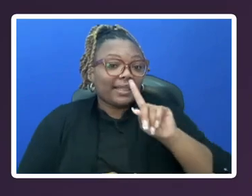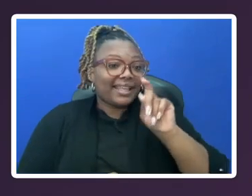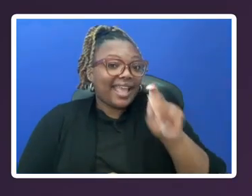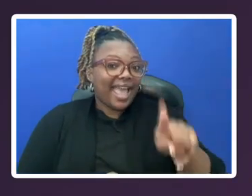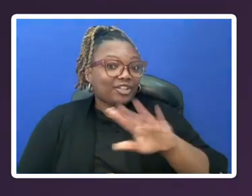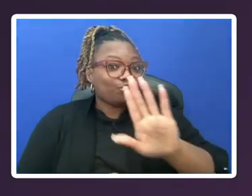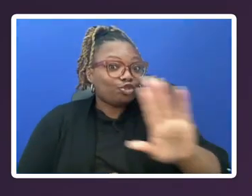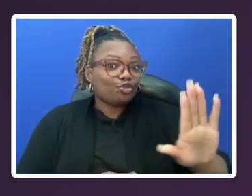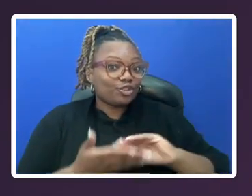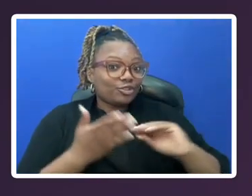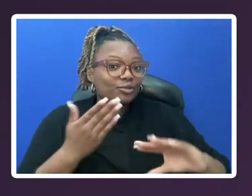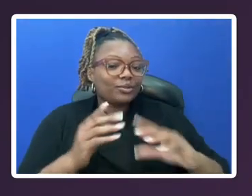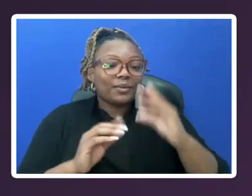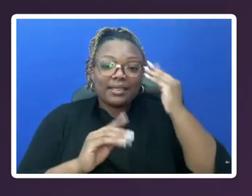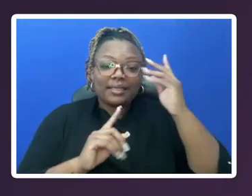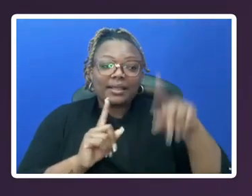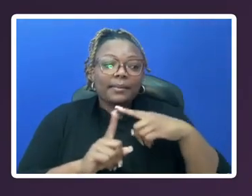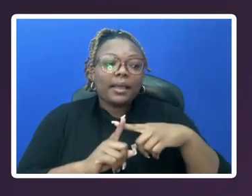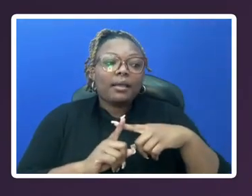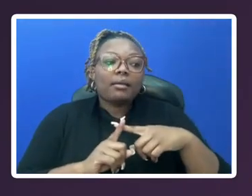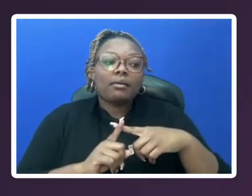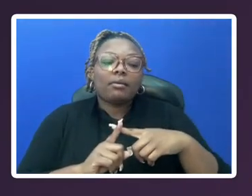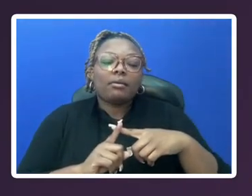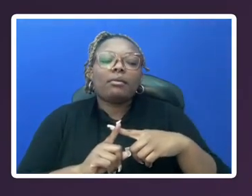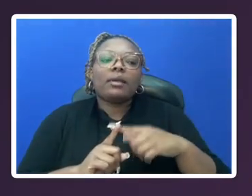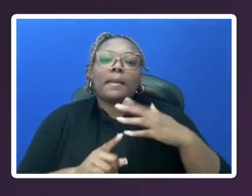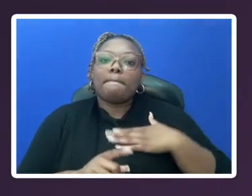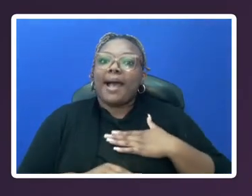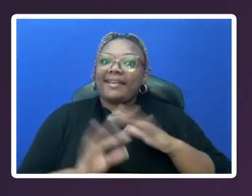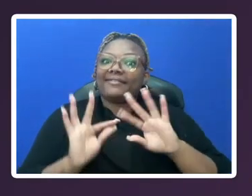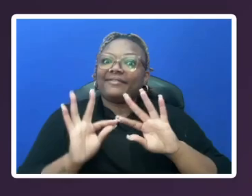I was thinking about, you know, my own family and my kids and how, you